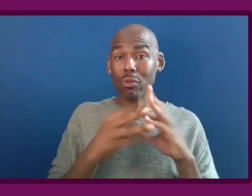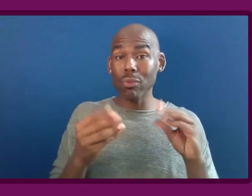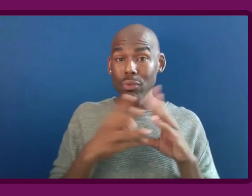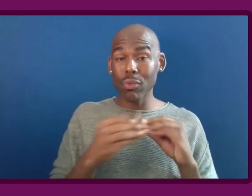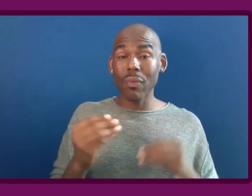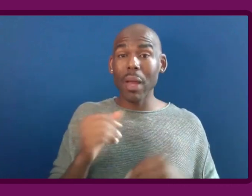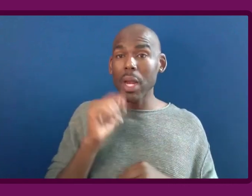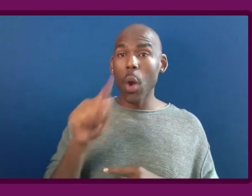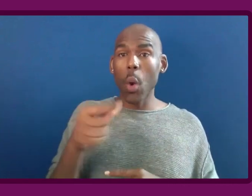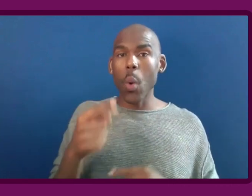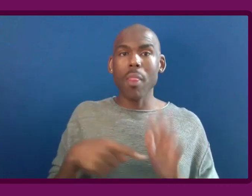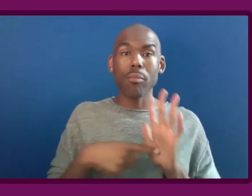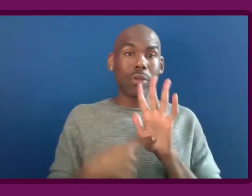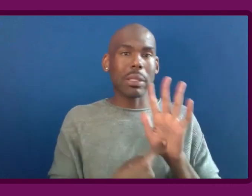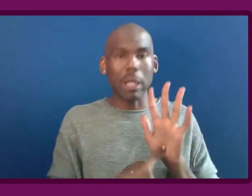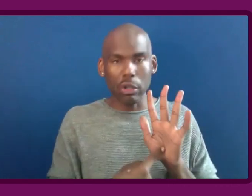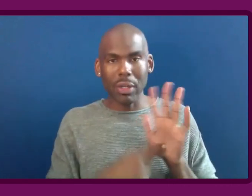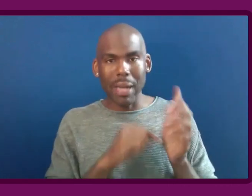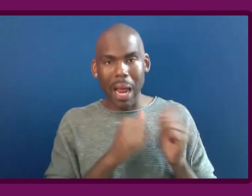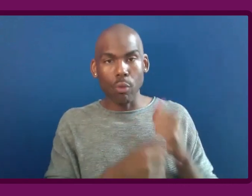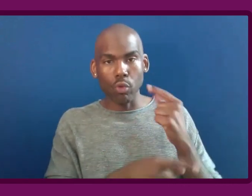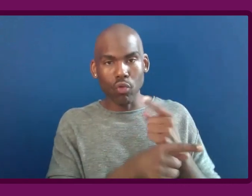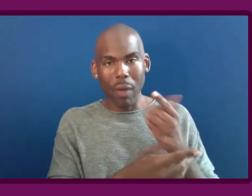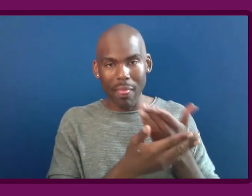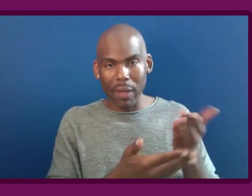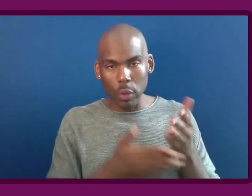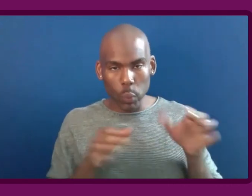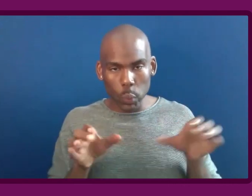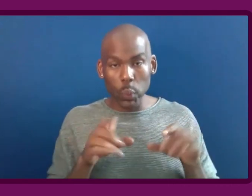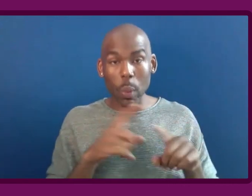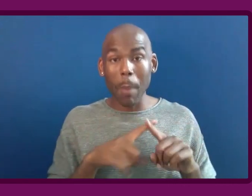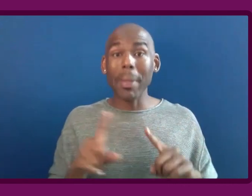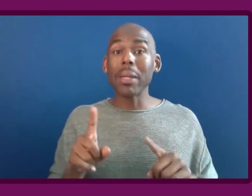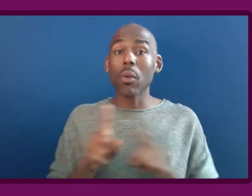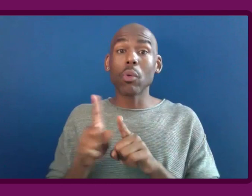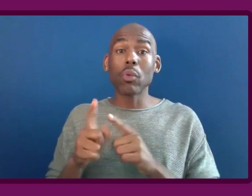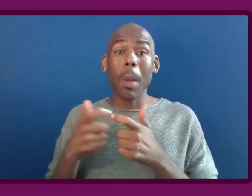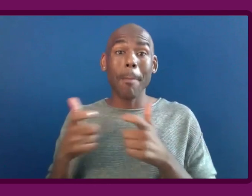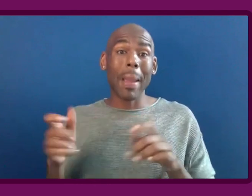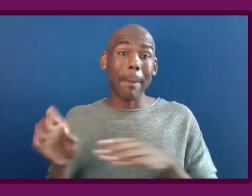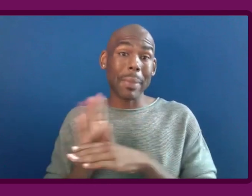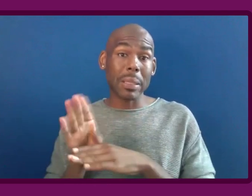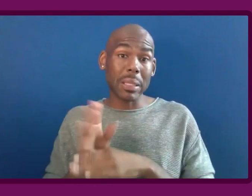Open it. Open that box that nobody wants to really open and they're afraid of. And make